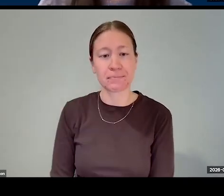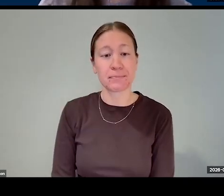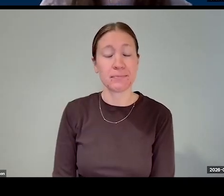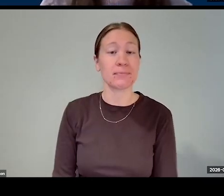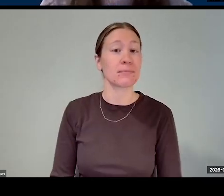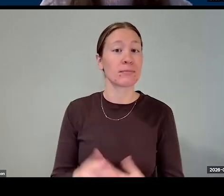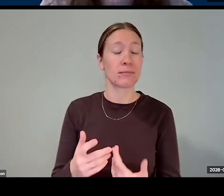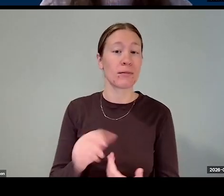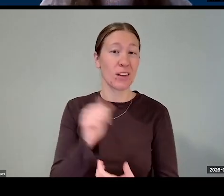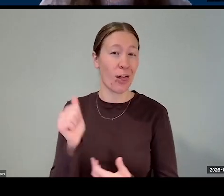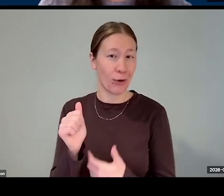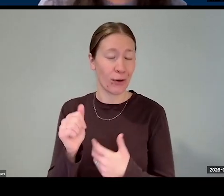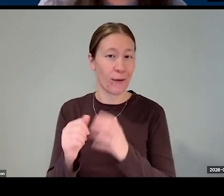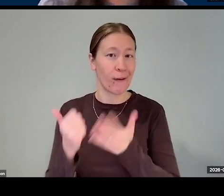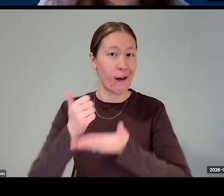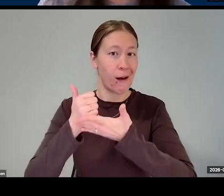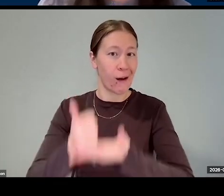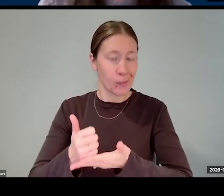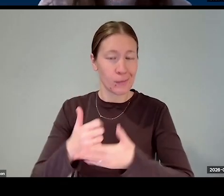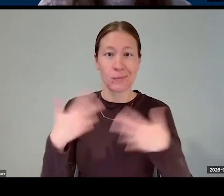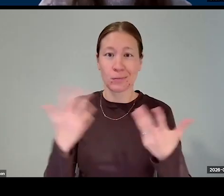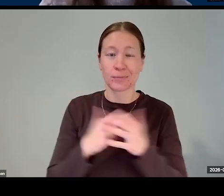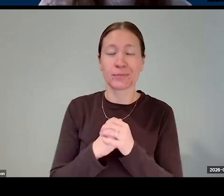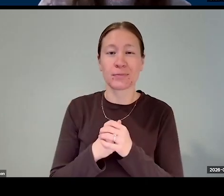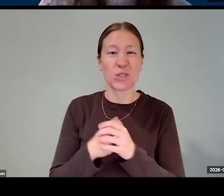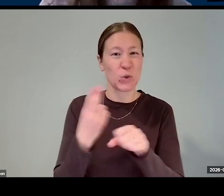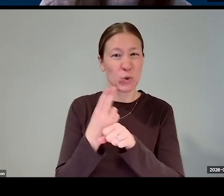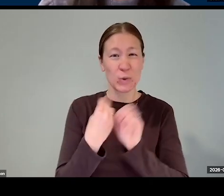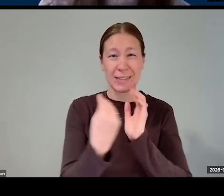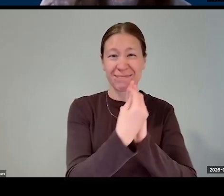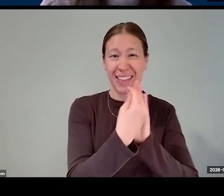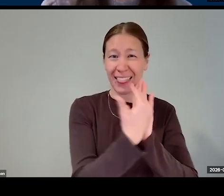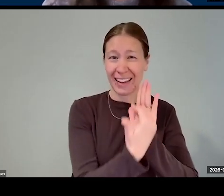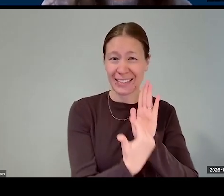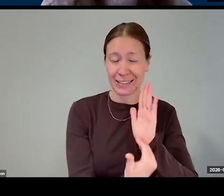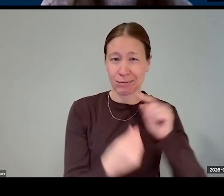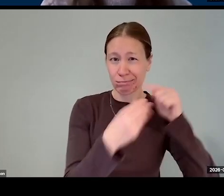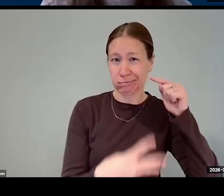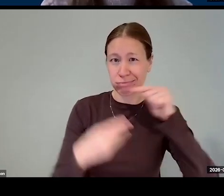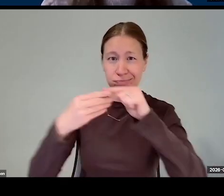instead of really dense paragraphs. When you create a list, you wanna make sure you do that